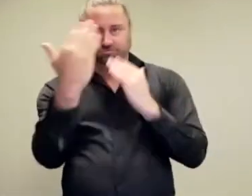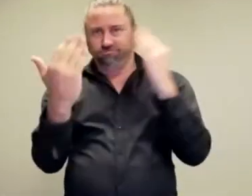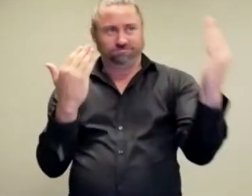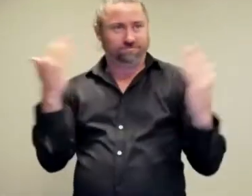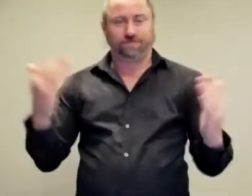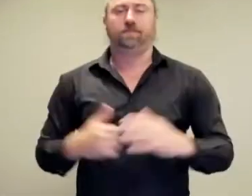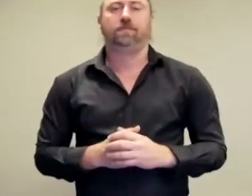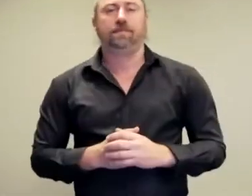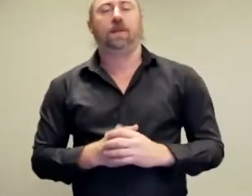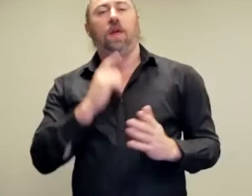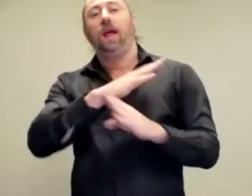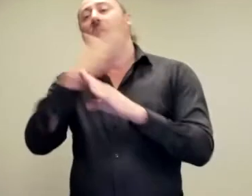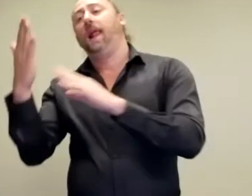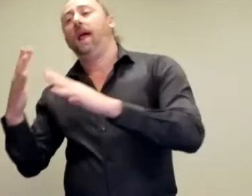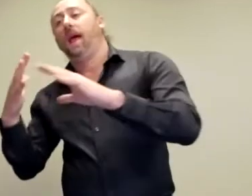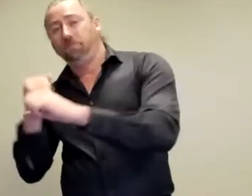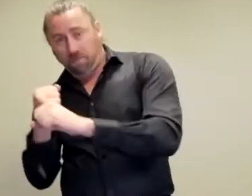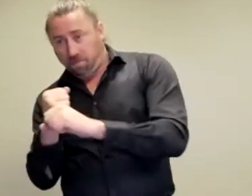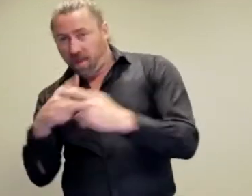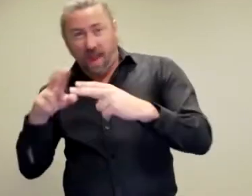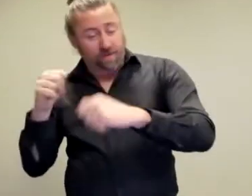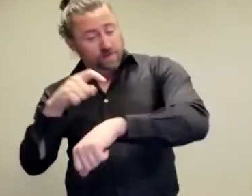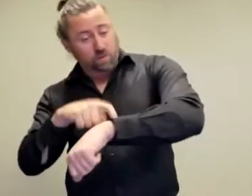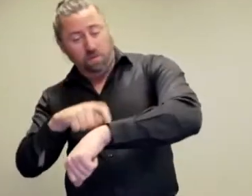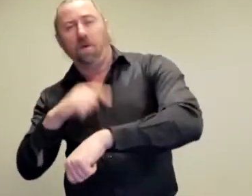I'll go back to the rest of my animation if we haven't run out of time.